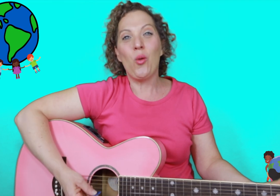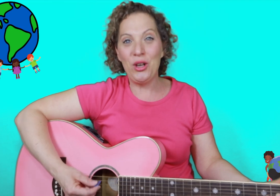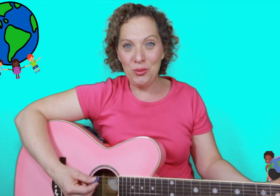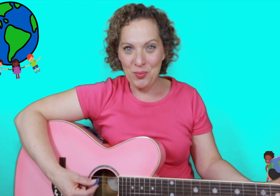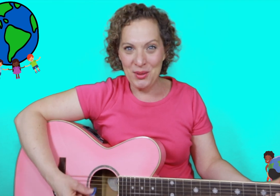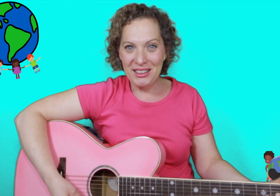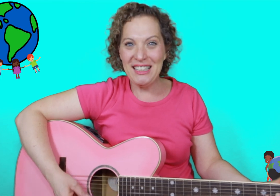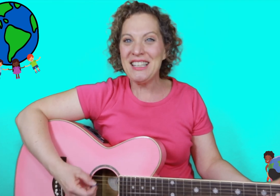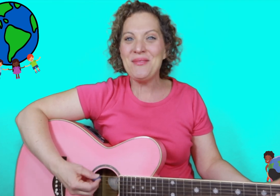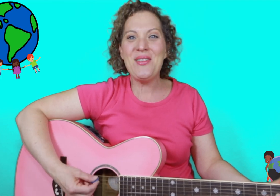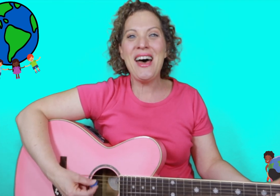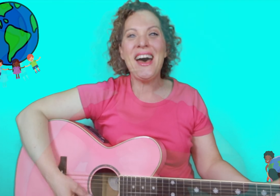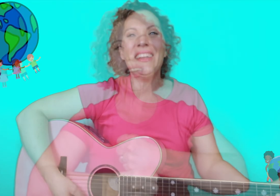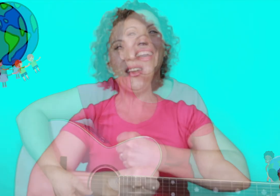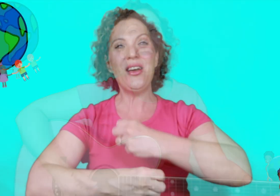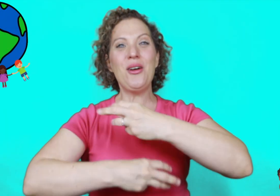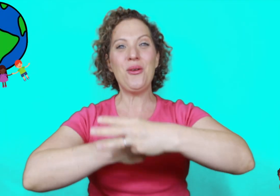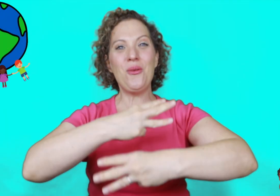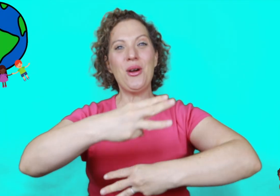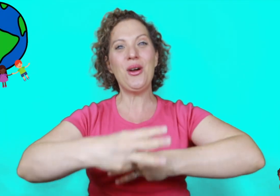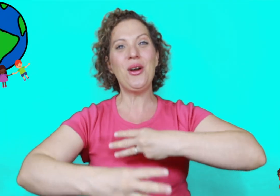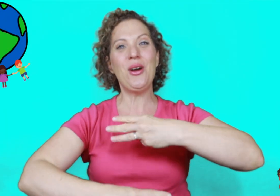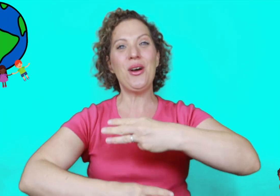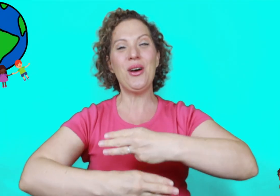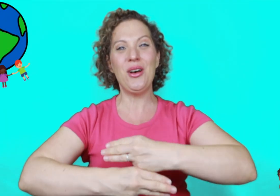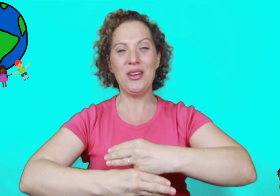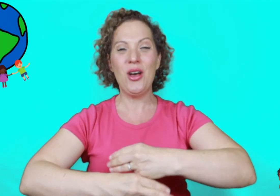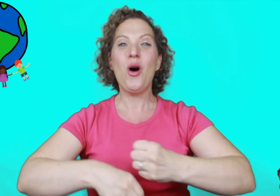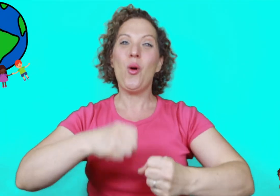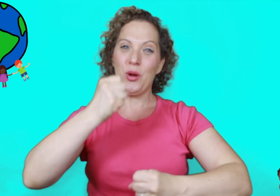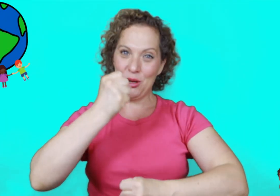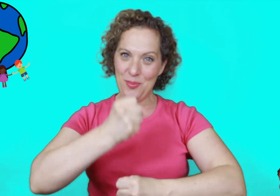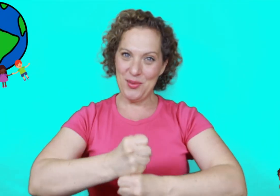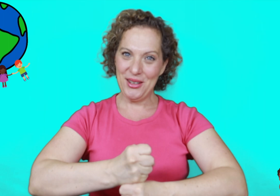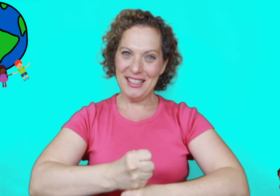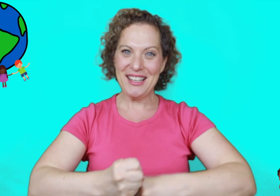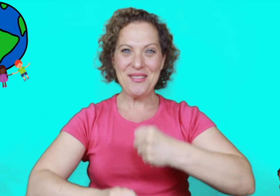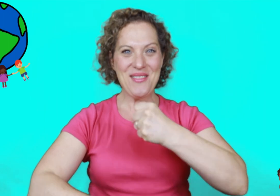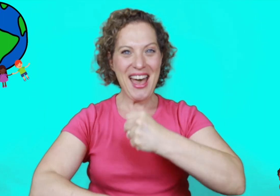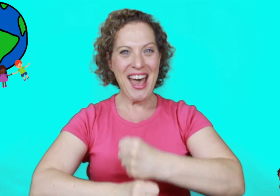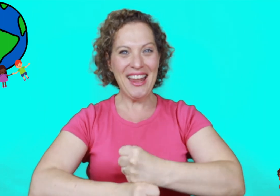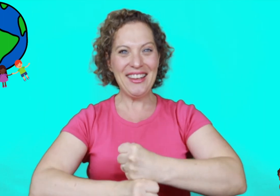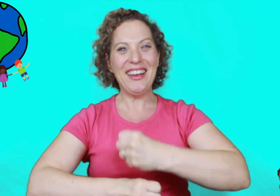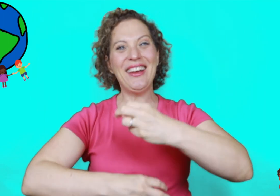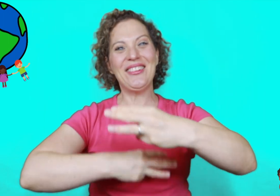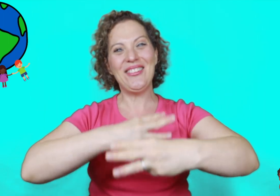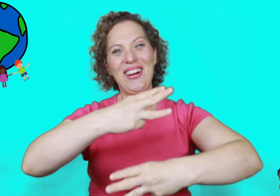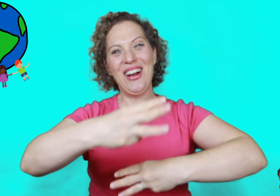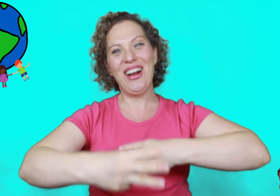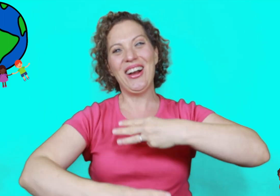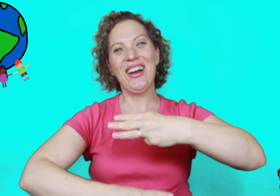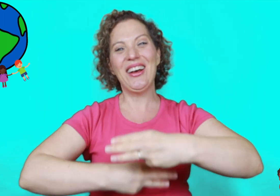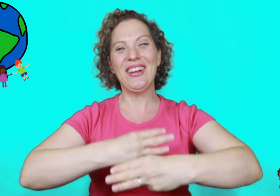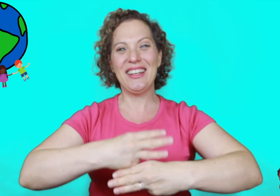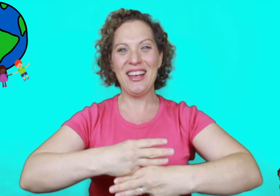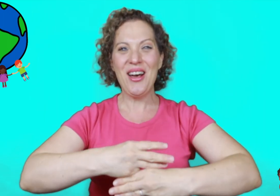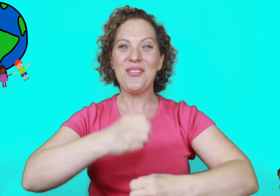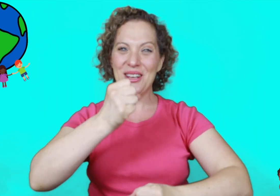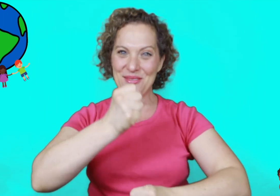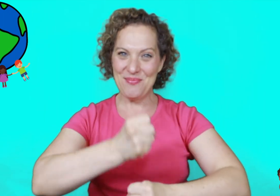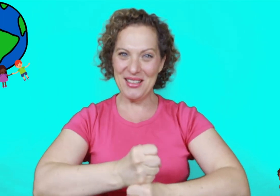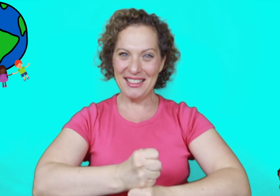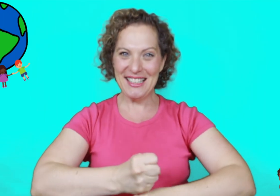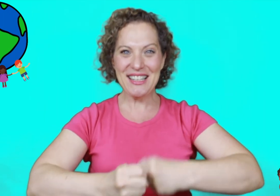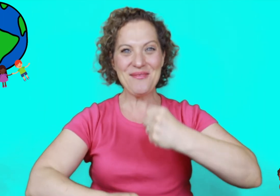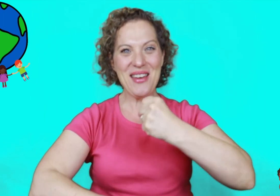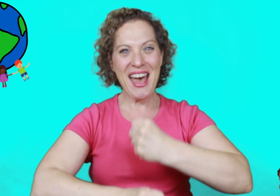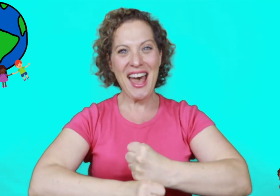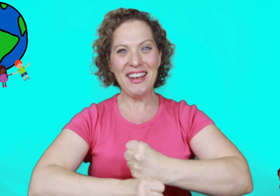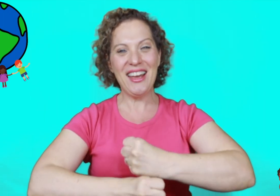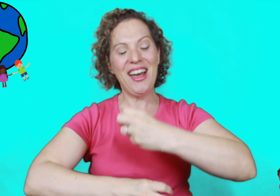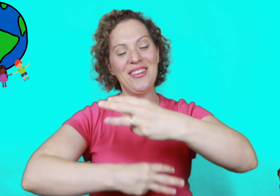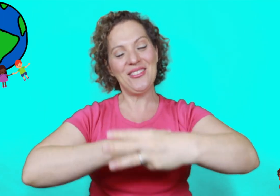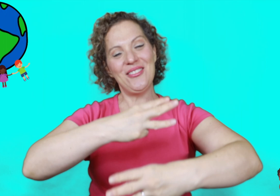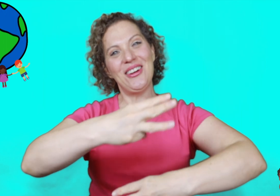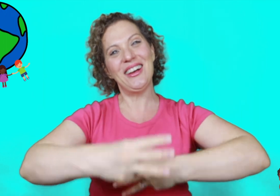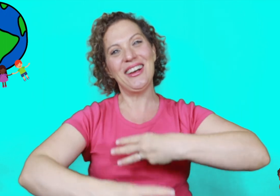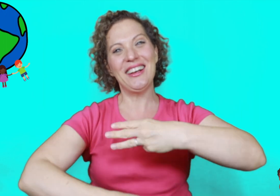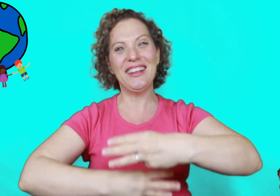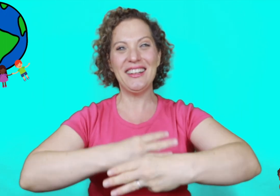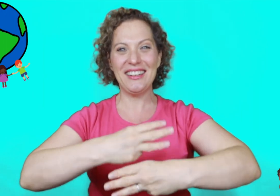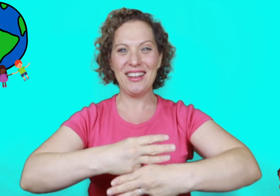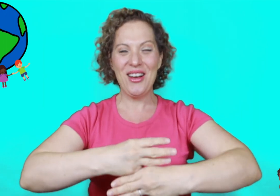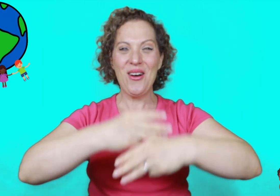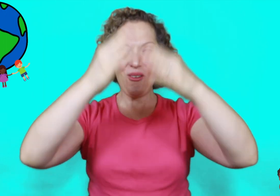we're building a better world we're building a better world we're building a better world